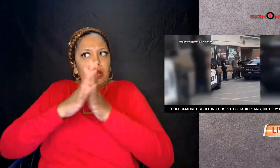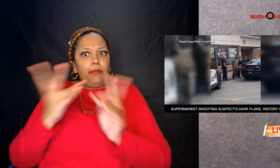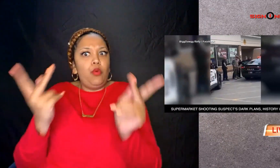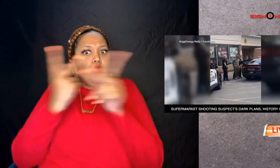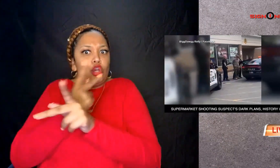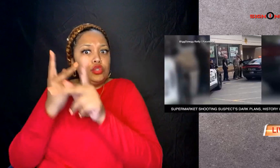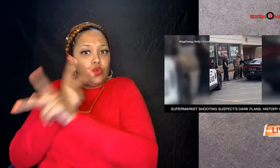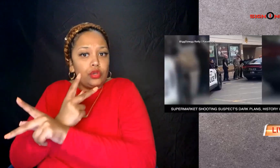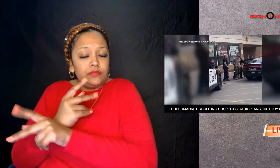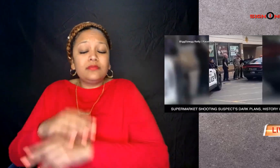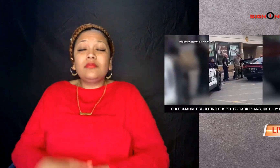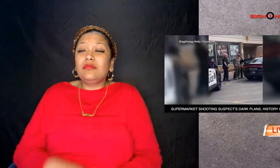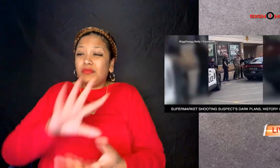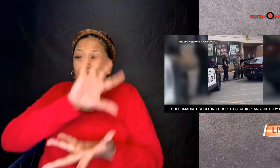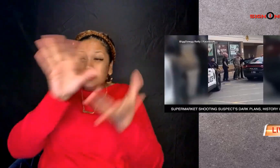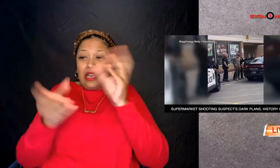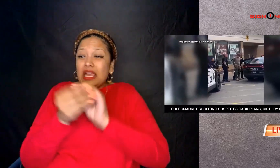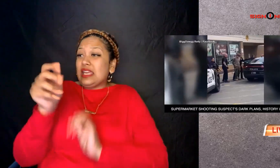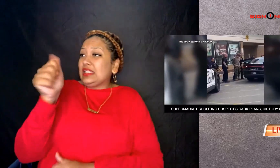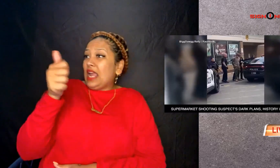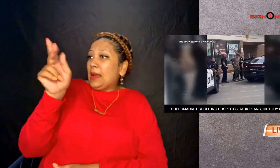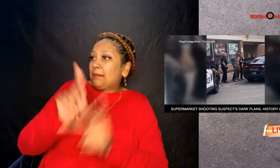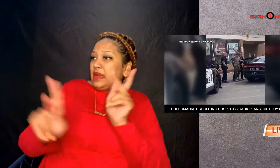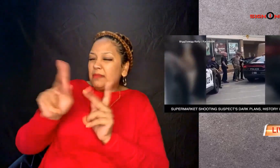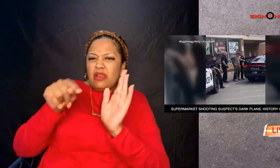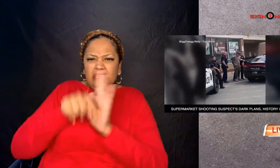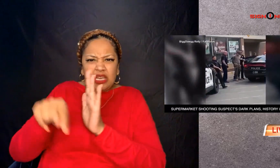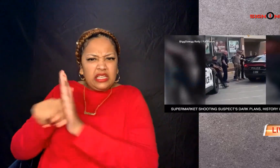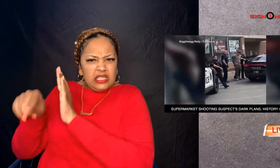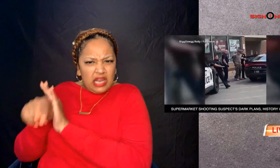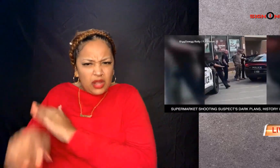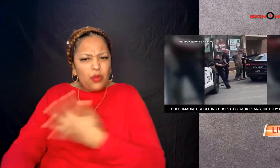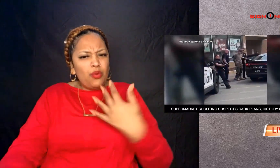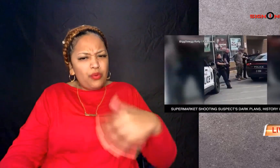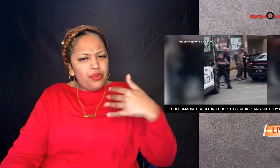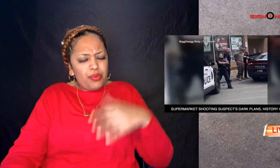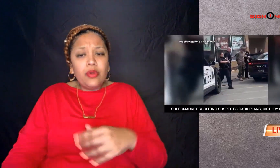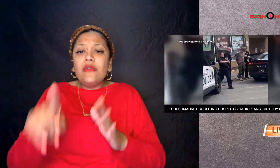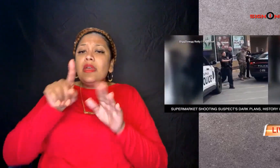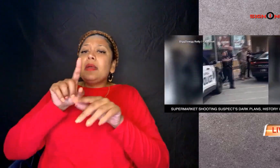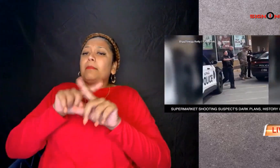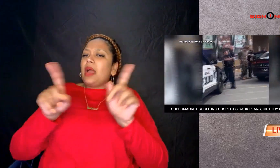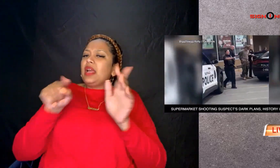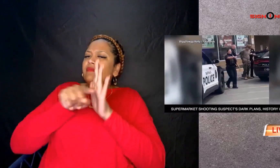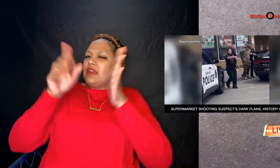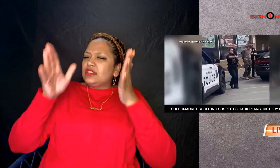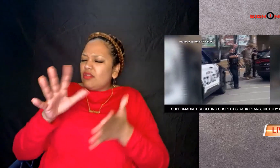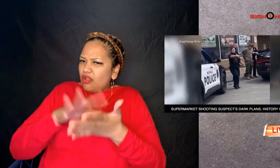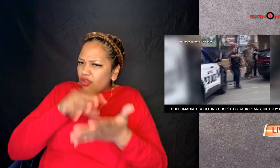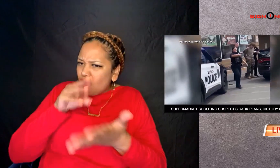massacre at a Buffalo supermarket could have been much worse 10 people were killed but